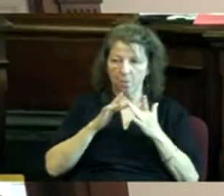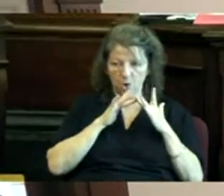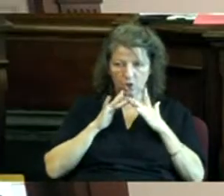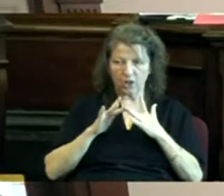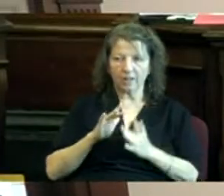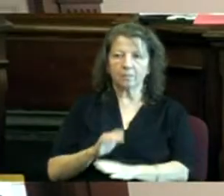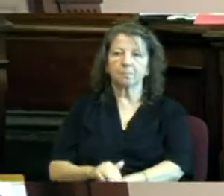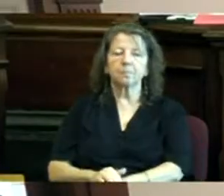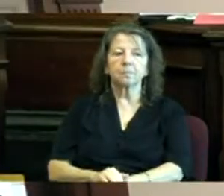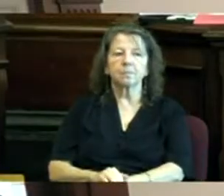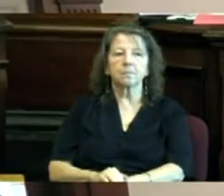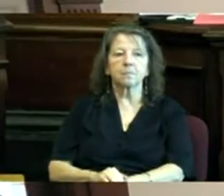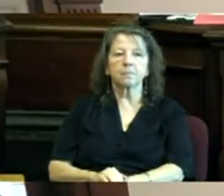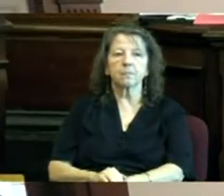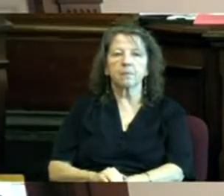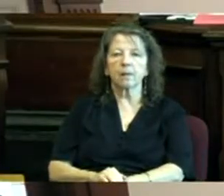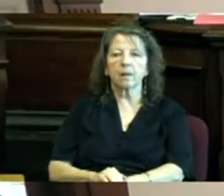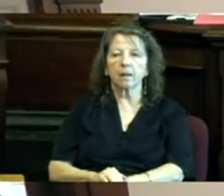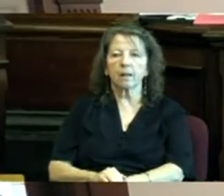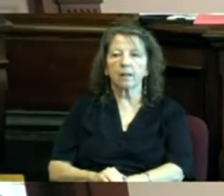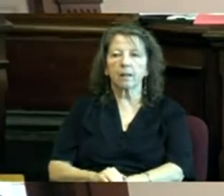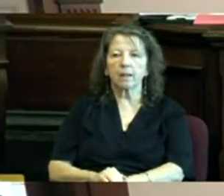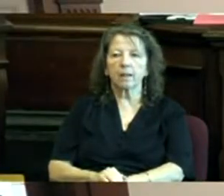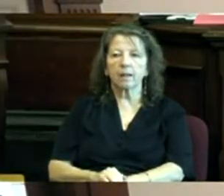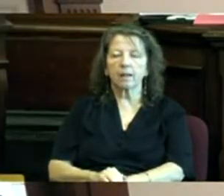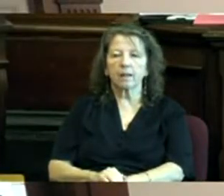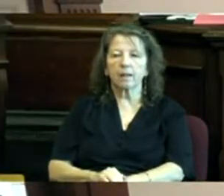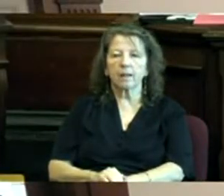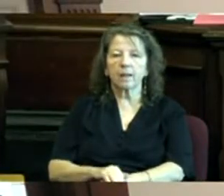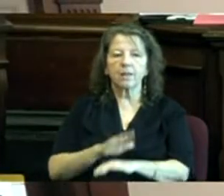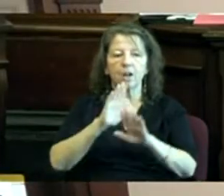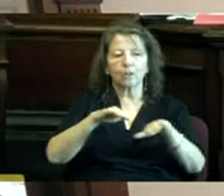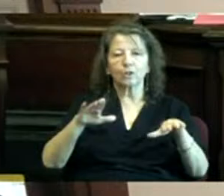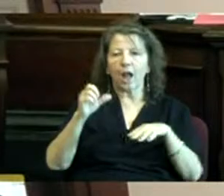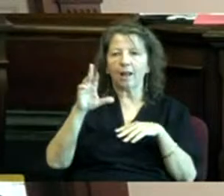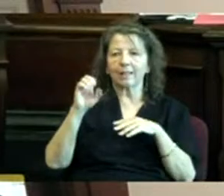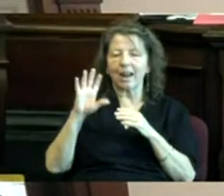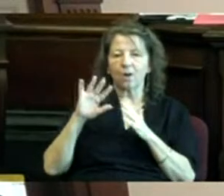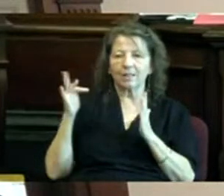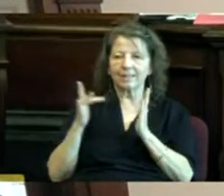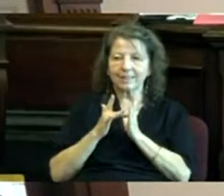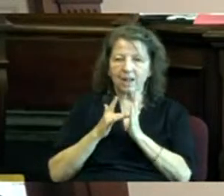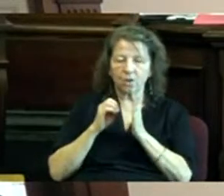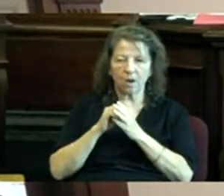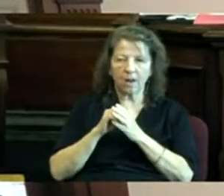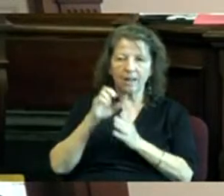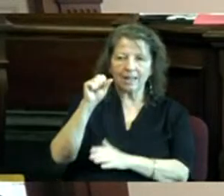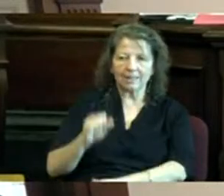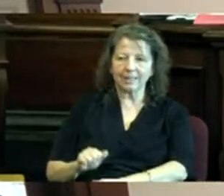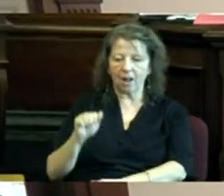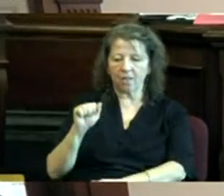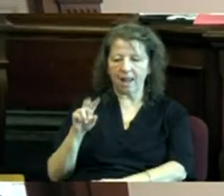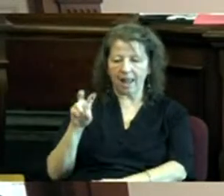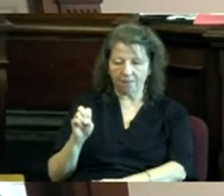project was Rochester Child First Network. They are a child